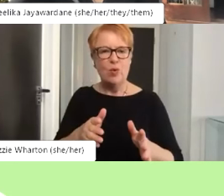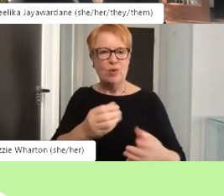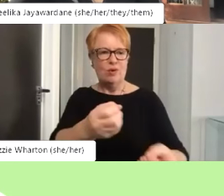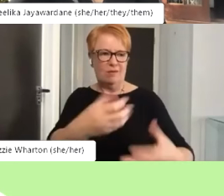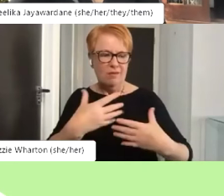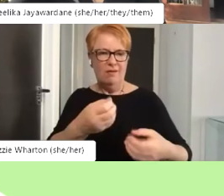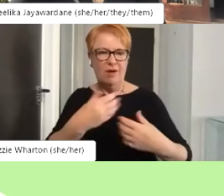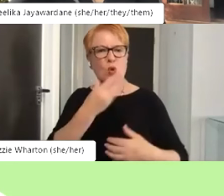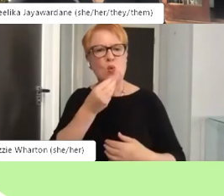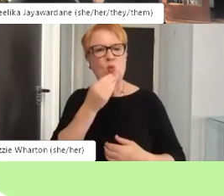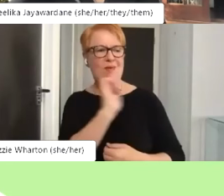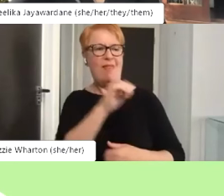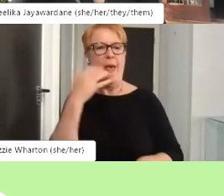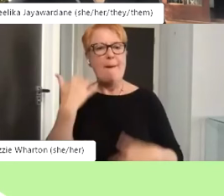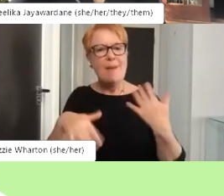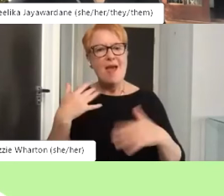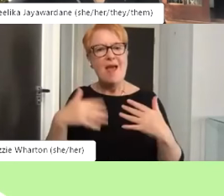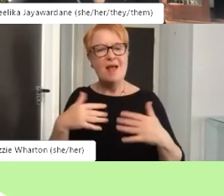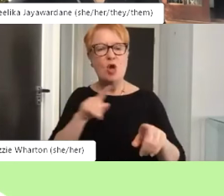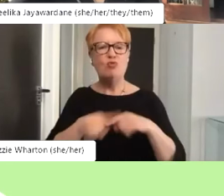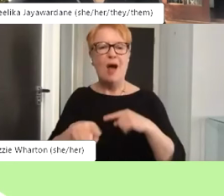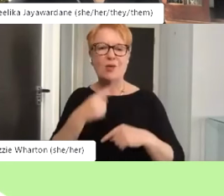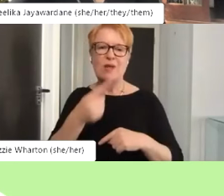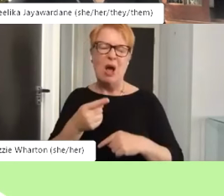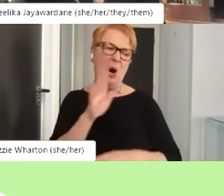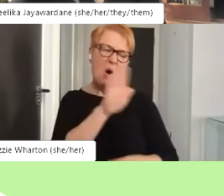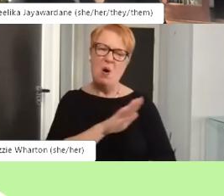claiming to draw attention to their plight or their challenges?